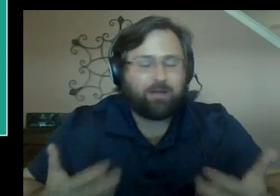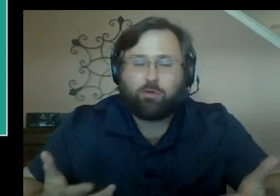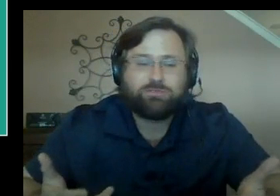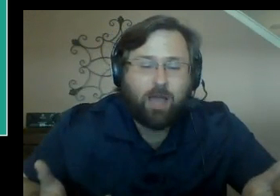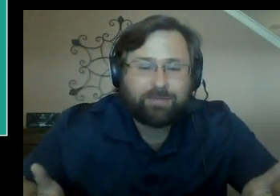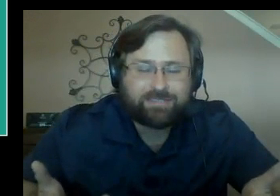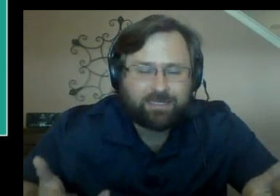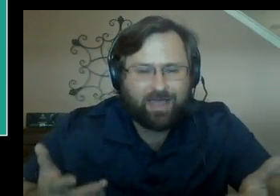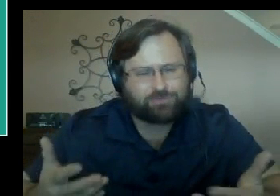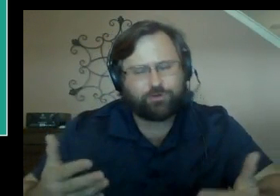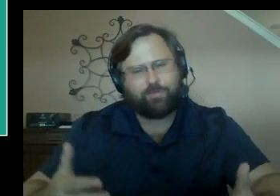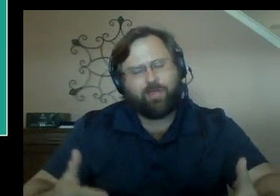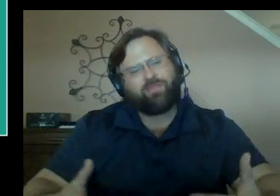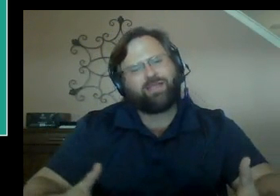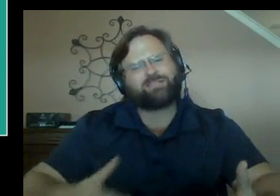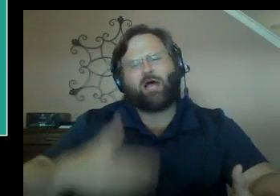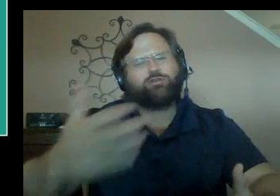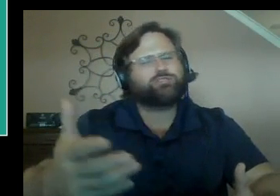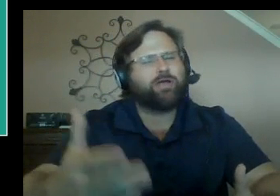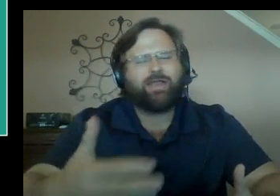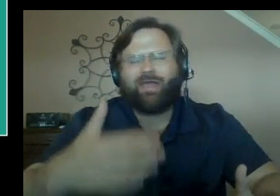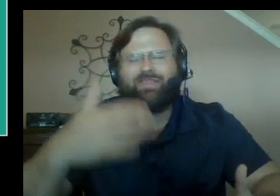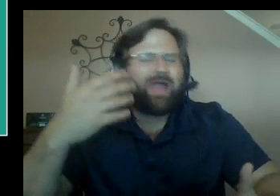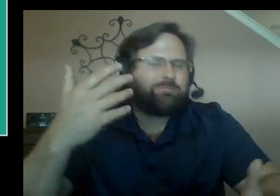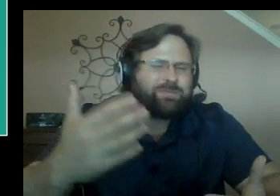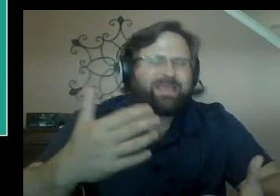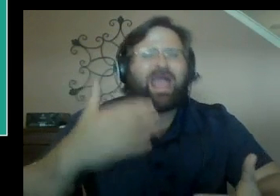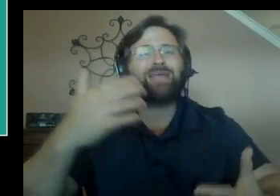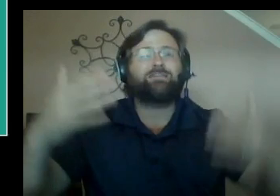I don't know topics in a classroom then it's understood that I'm speaking as if